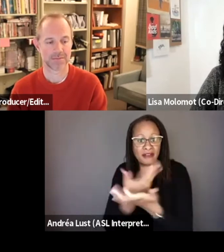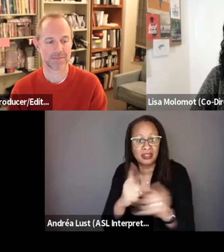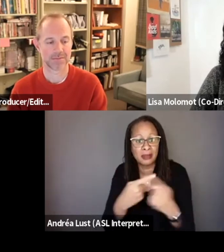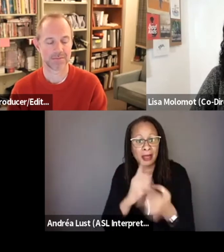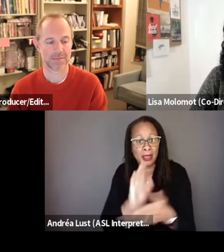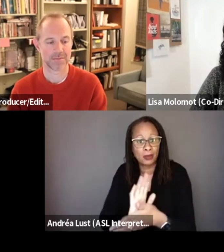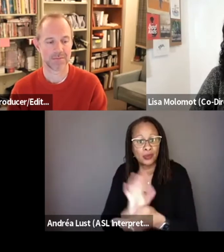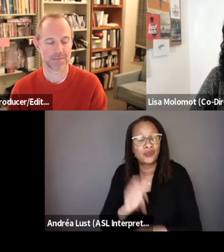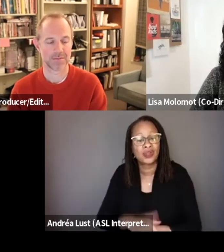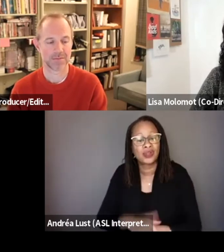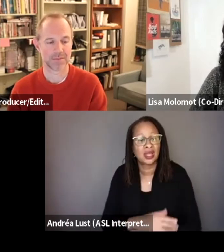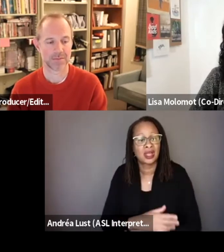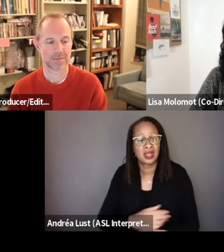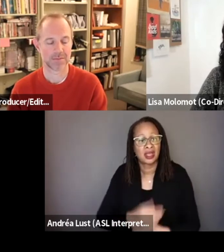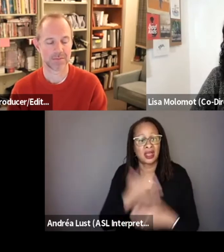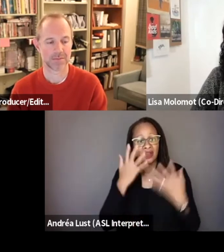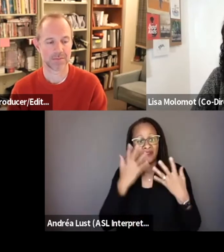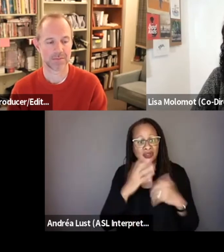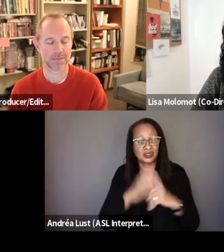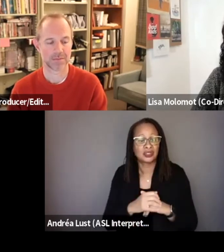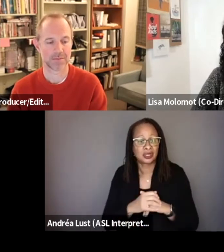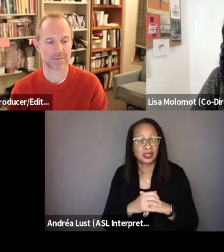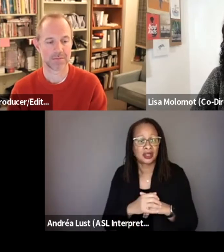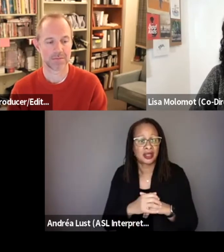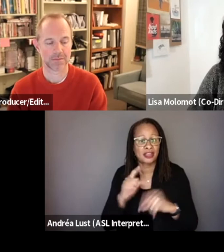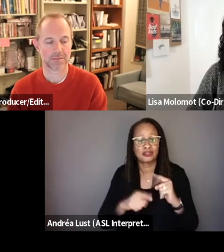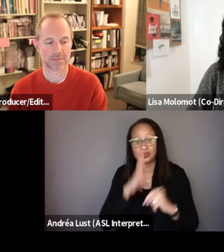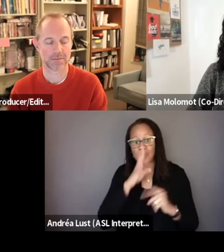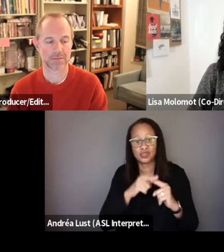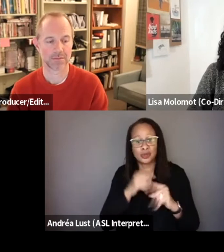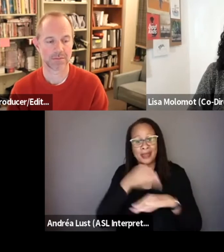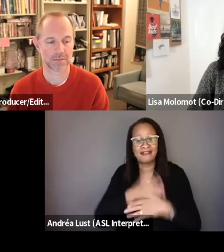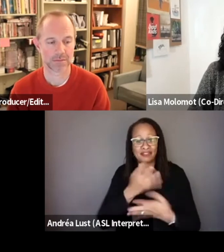And unfortunately, I didn't have, I wasn't able to talk to him after the screening